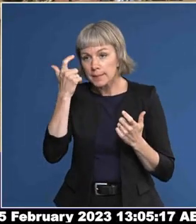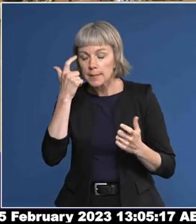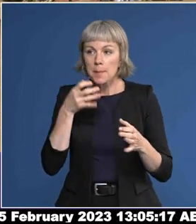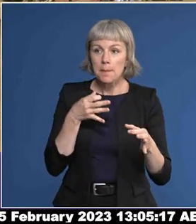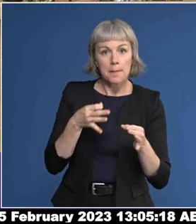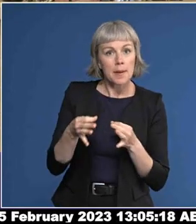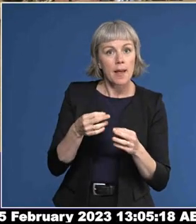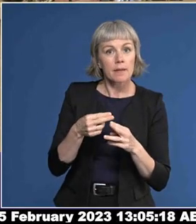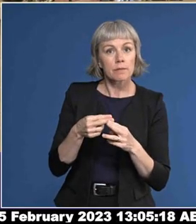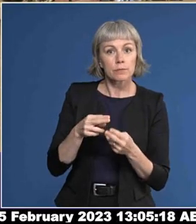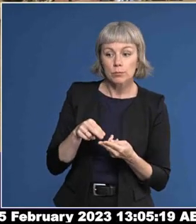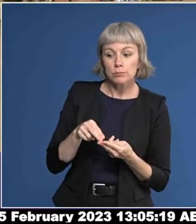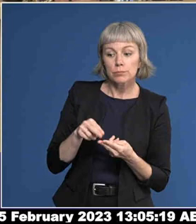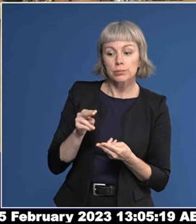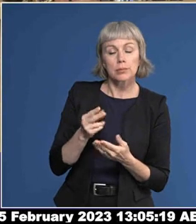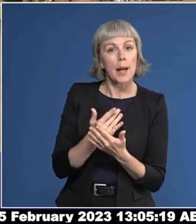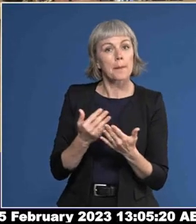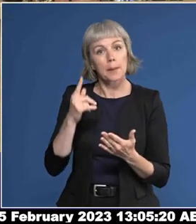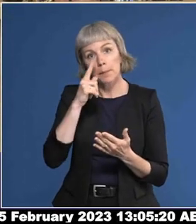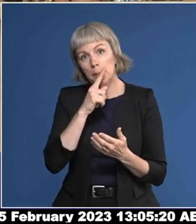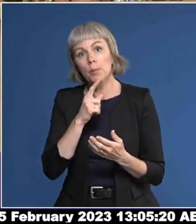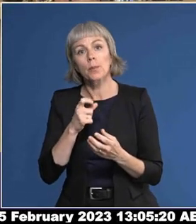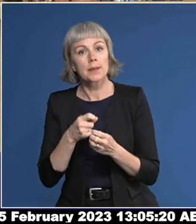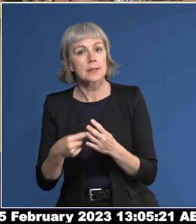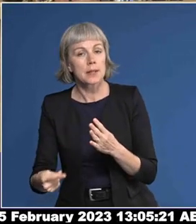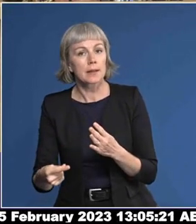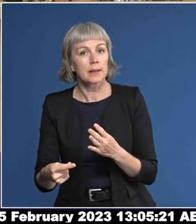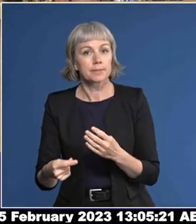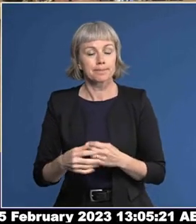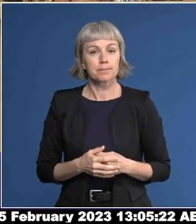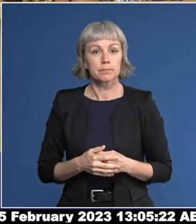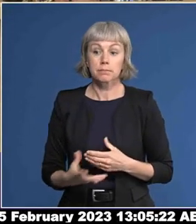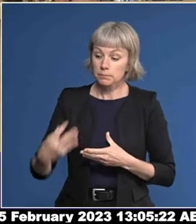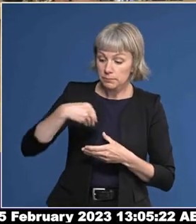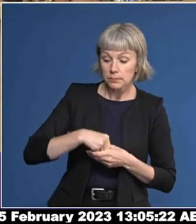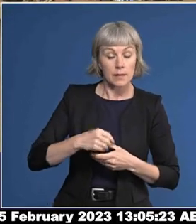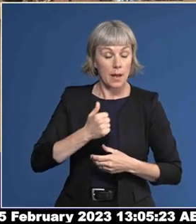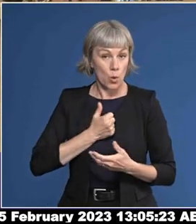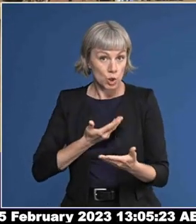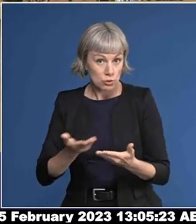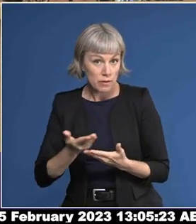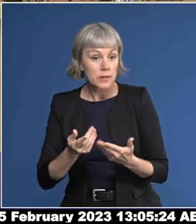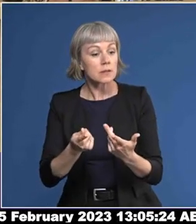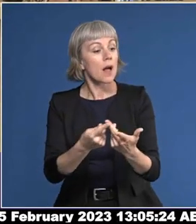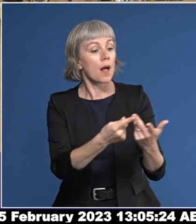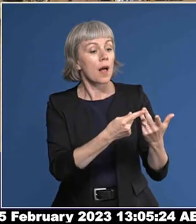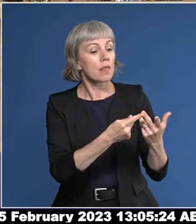number of people with disability that are employed not only within our own service but in other services too. But in principle, yes, I agree with you.